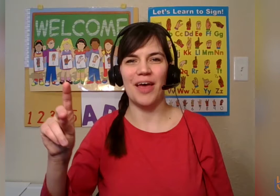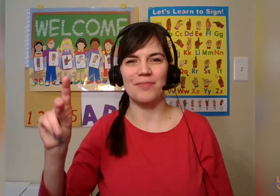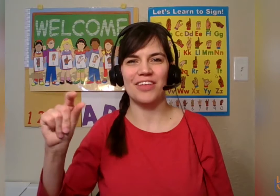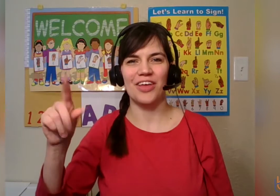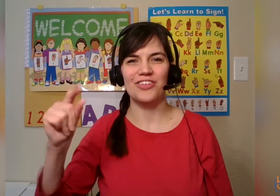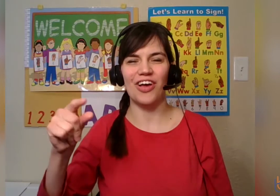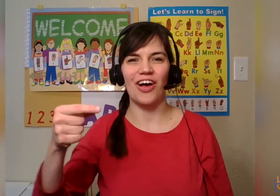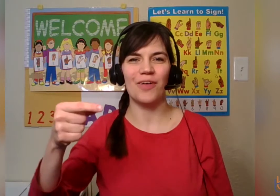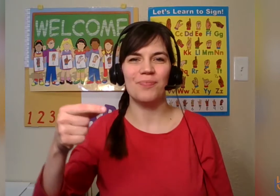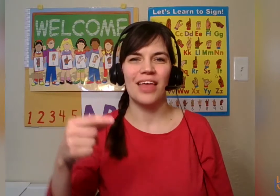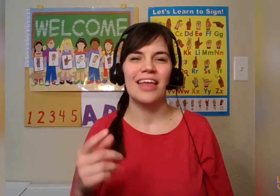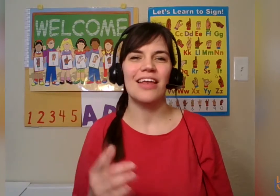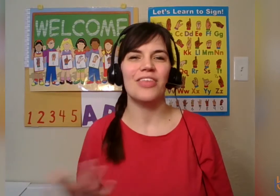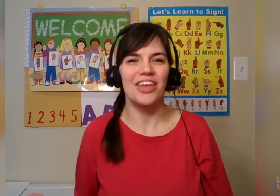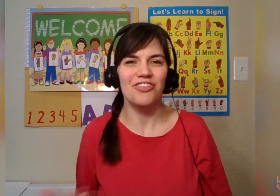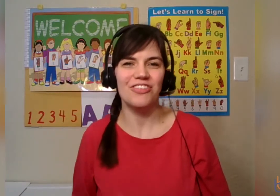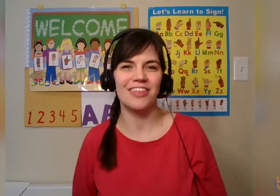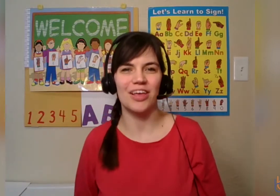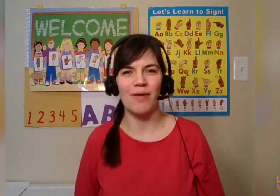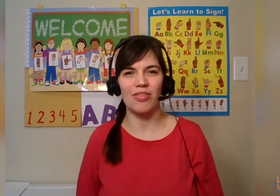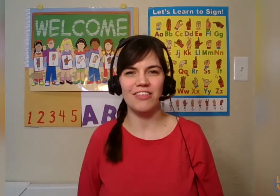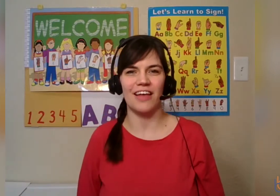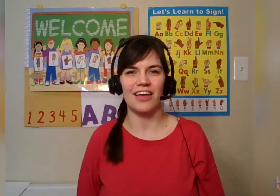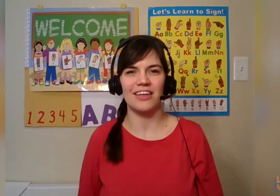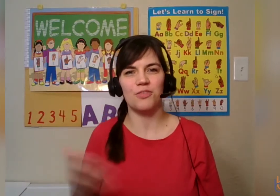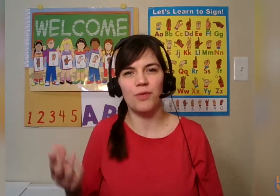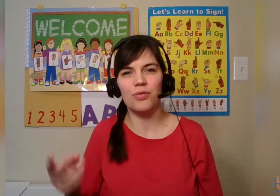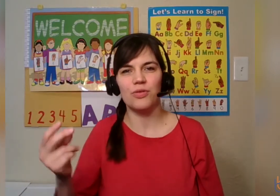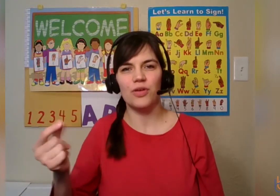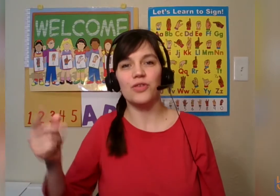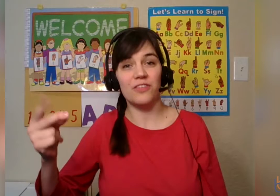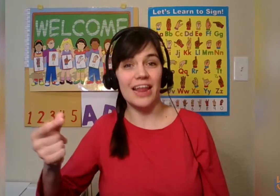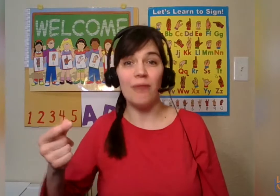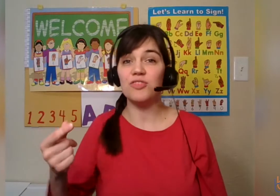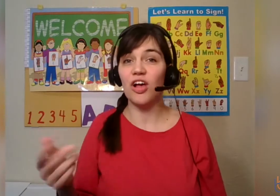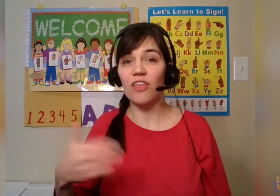times. Dog. Now the interesting thing about this sign is both you snap to call